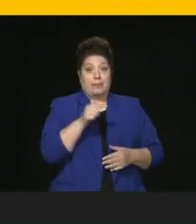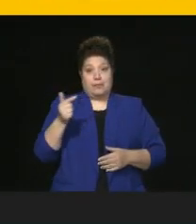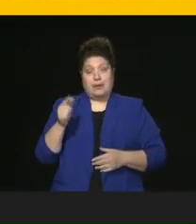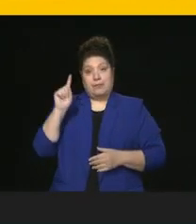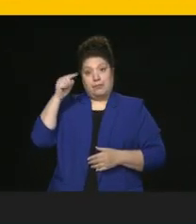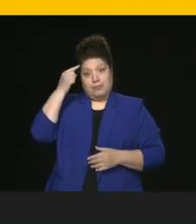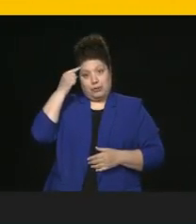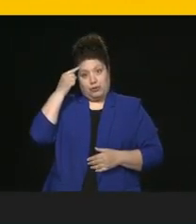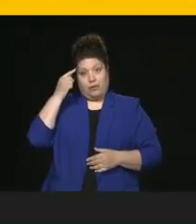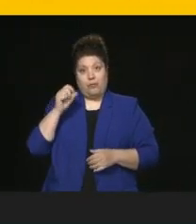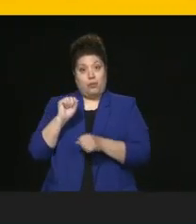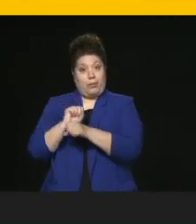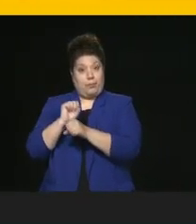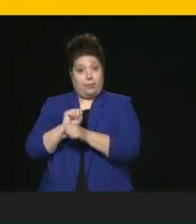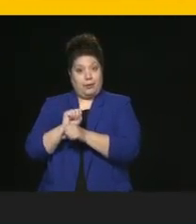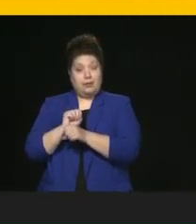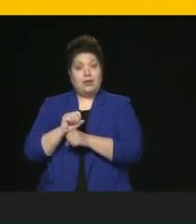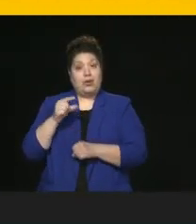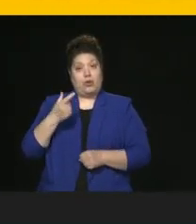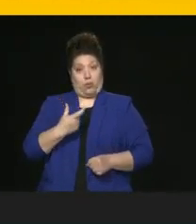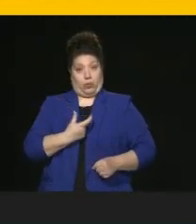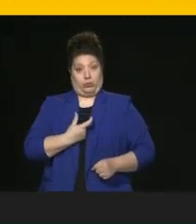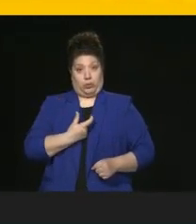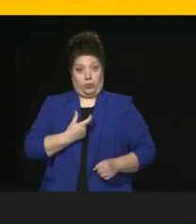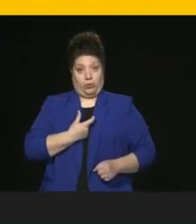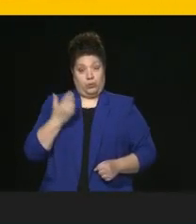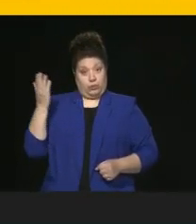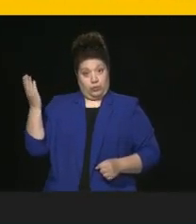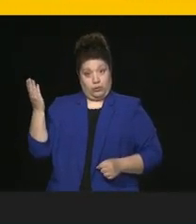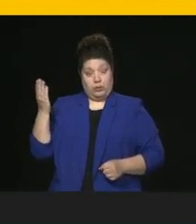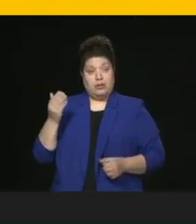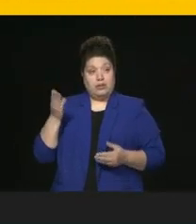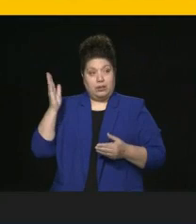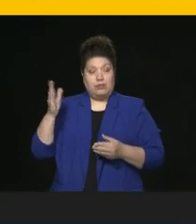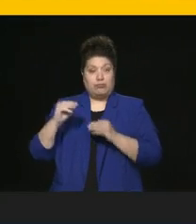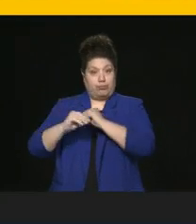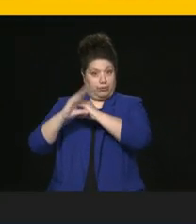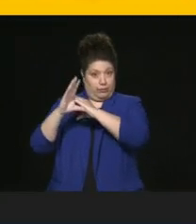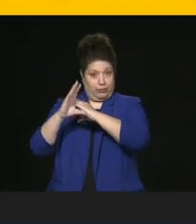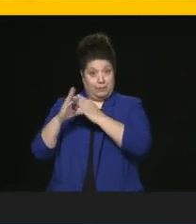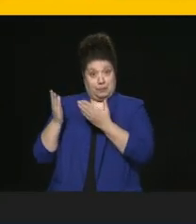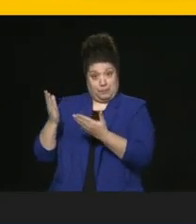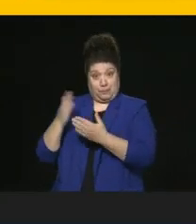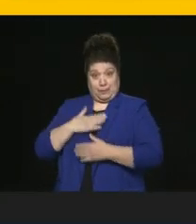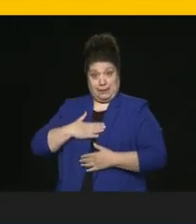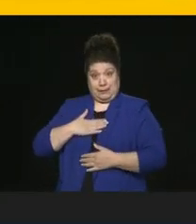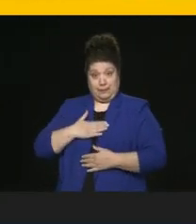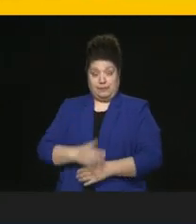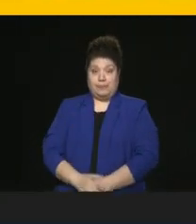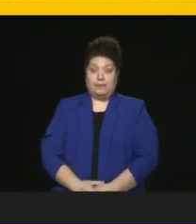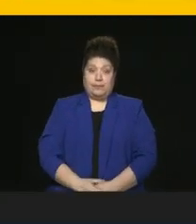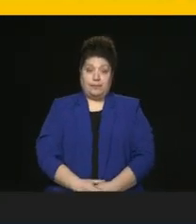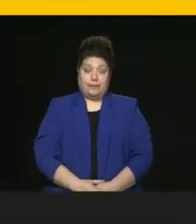NOW WE'LL HEAR FROM THE MINISTER OF EMPLOYMENT, WORKFORCE